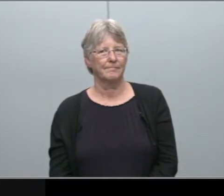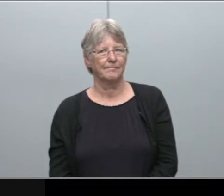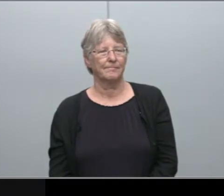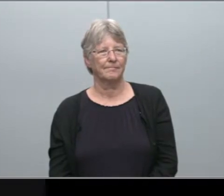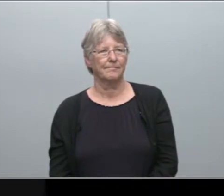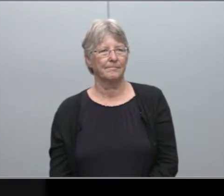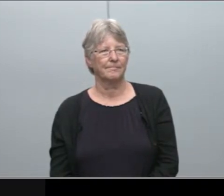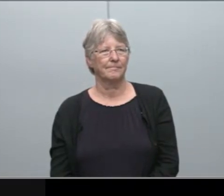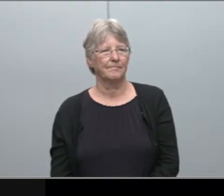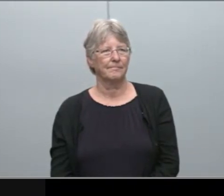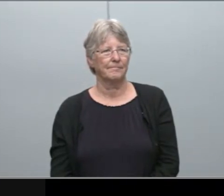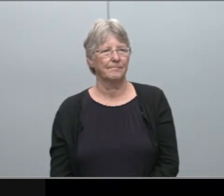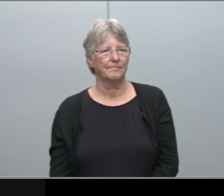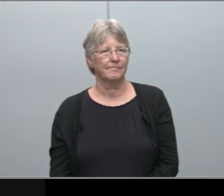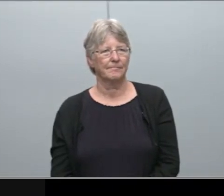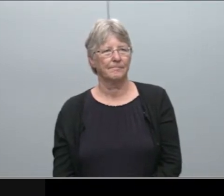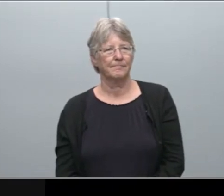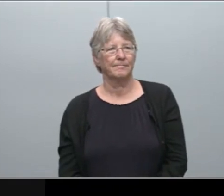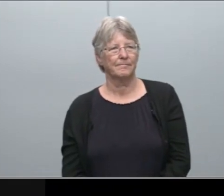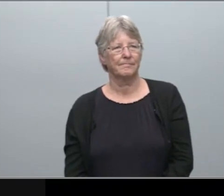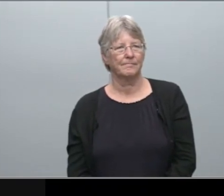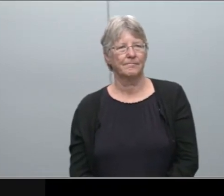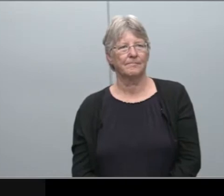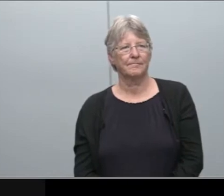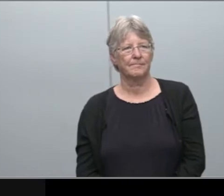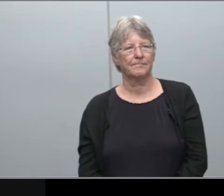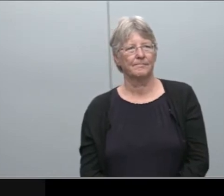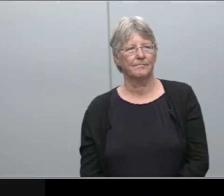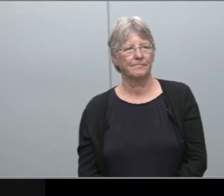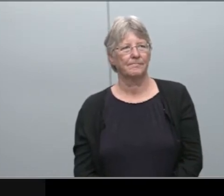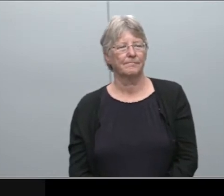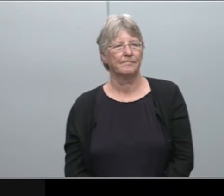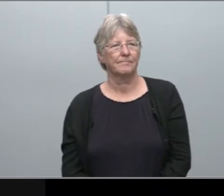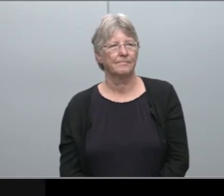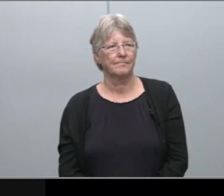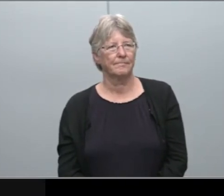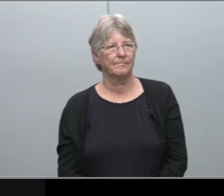with all the people all the time. So I think that let's get back to basic.